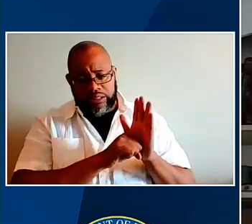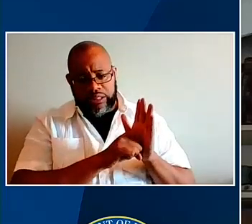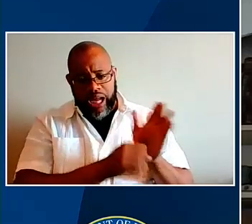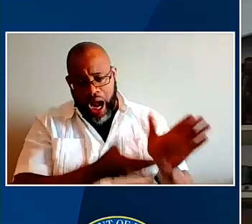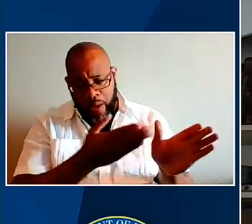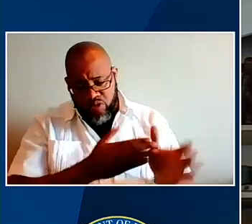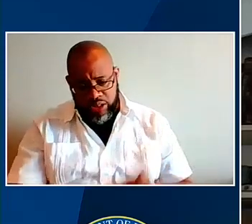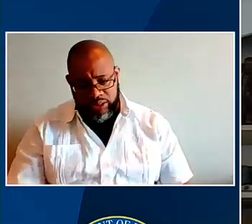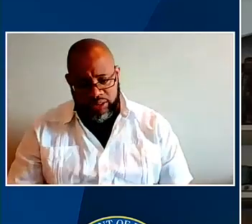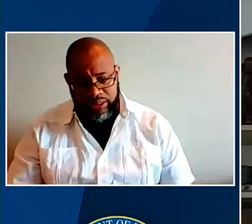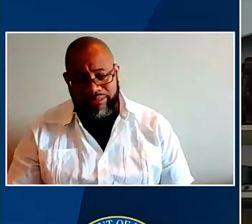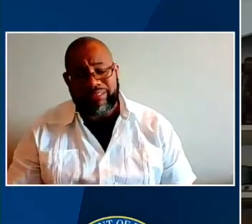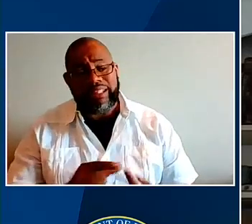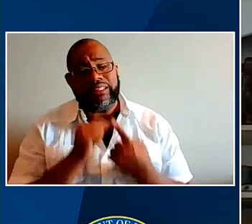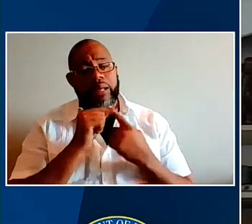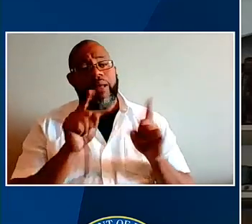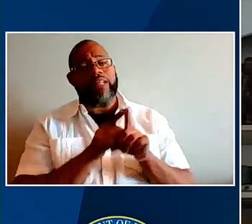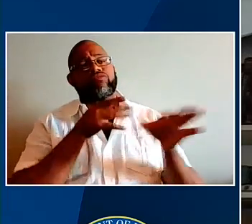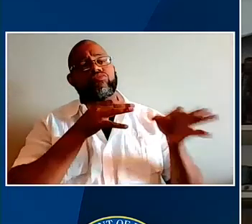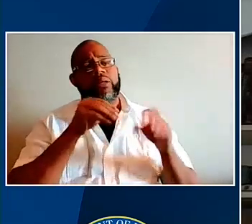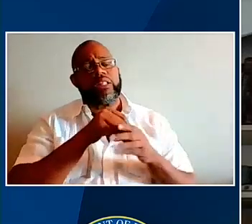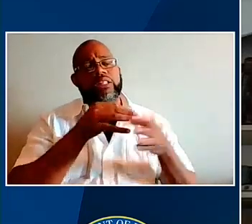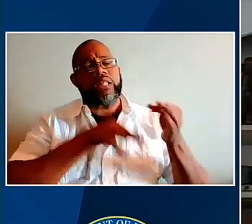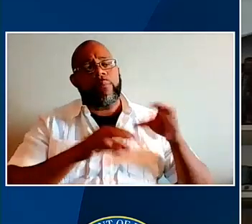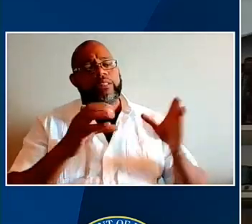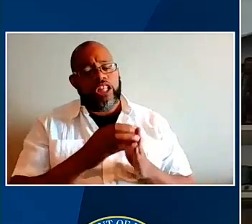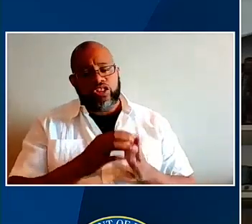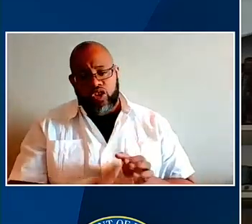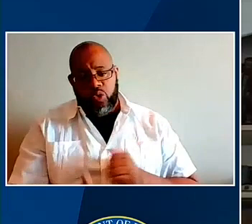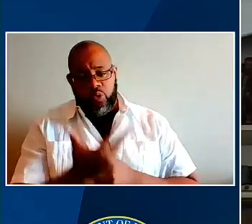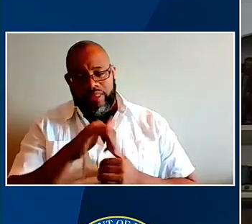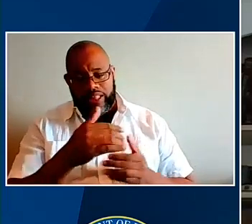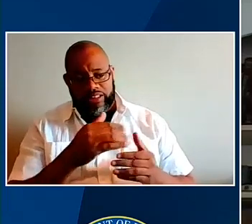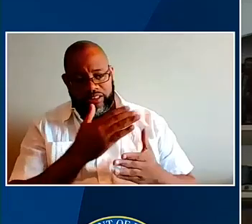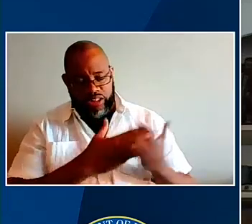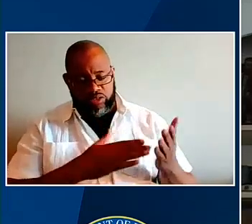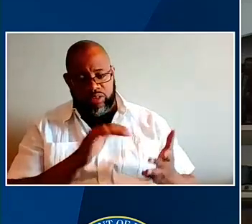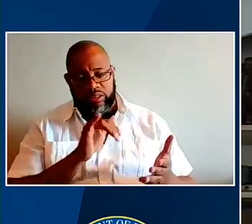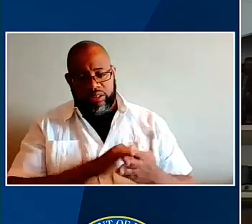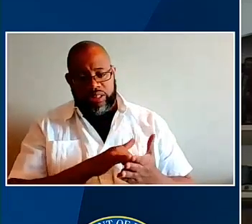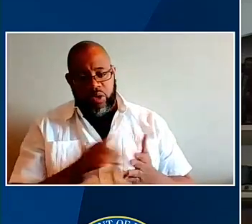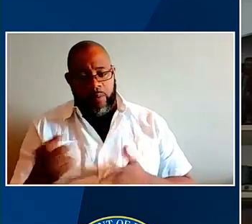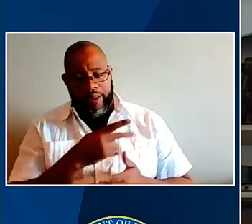except as described in subsection (3) of this section. To go back to subsection (3)